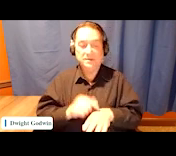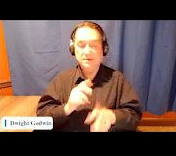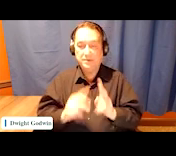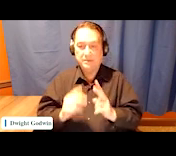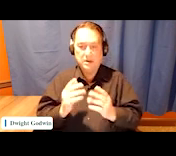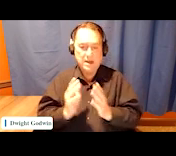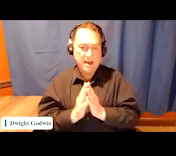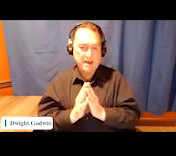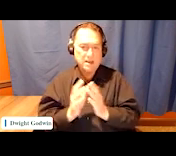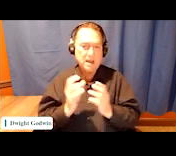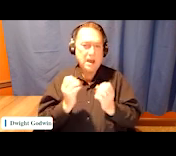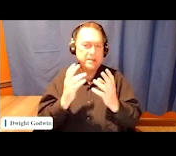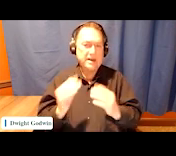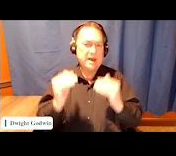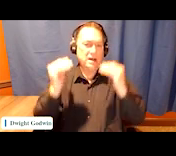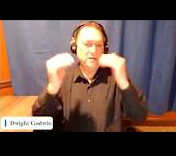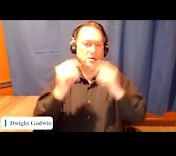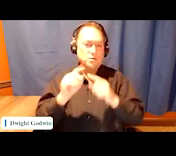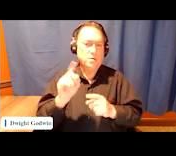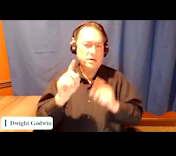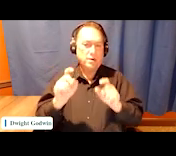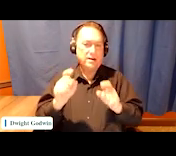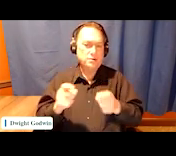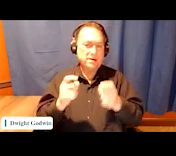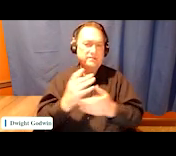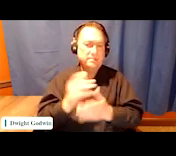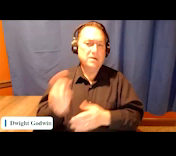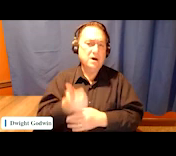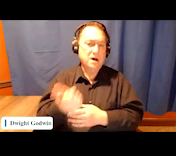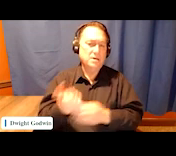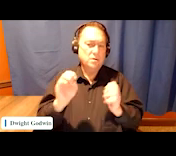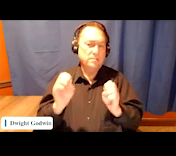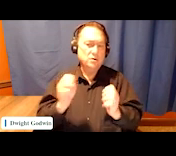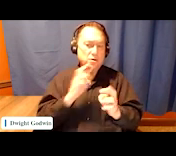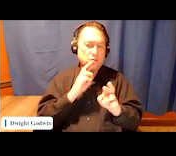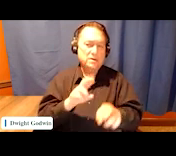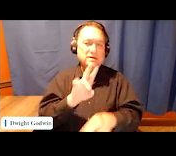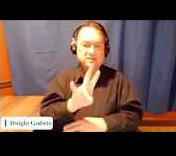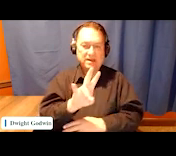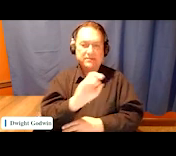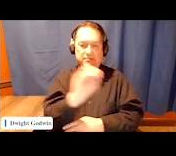to the place where you needed to provide some kind of other emergency response?" And 7% have escalated on scene,